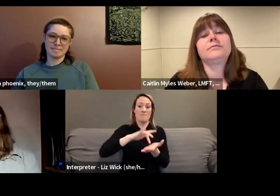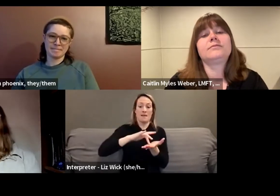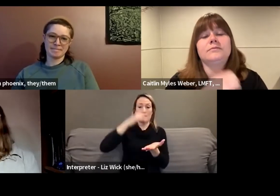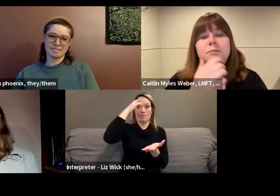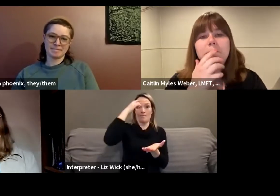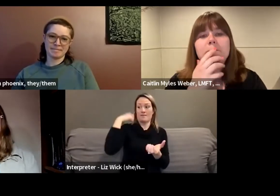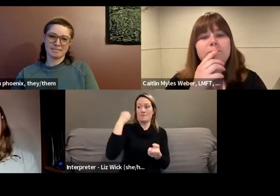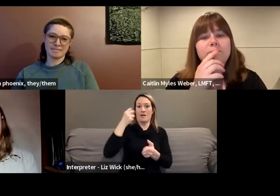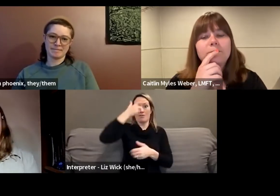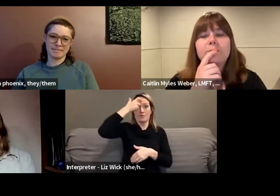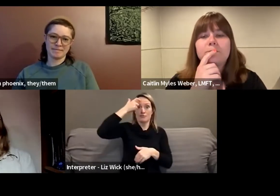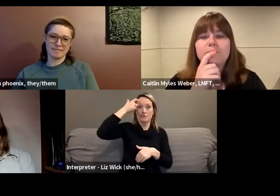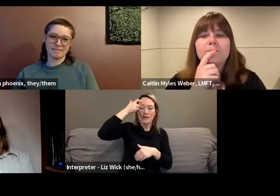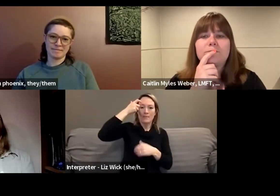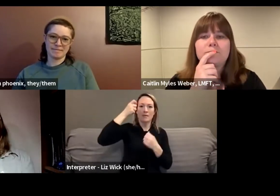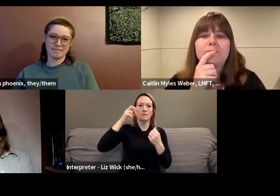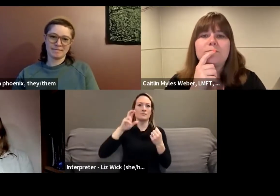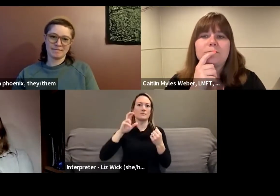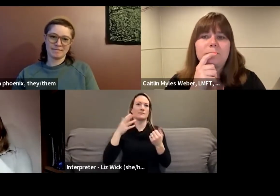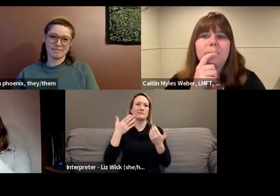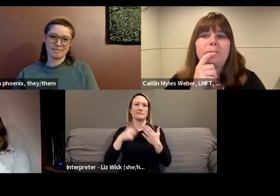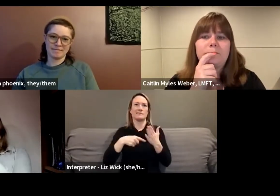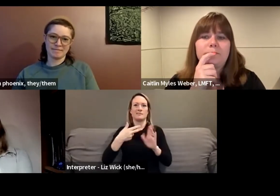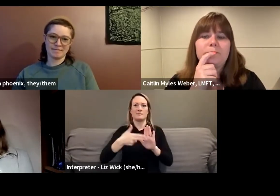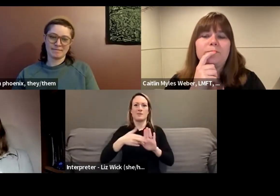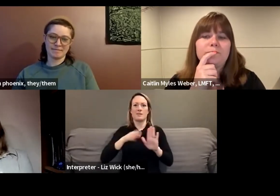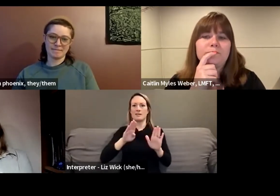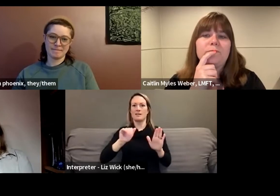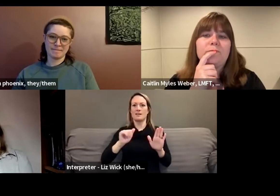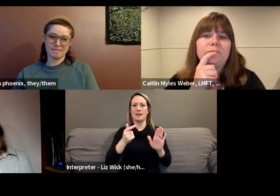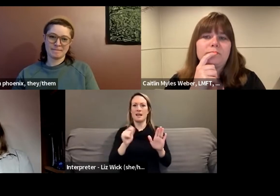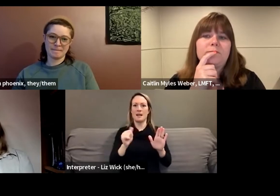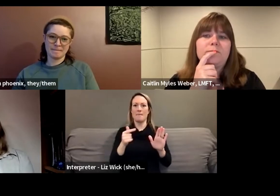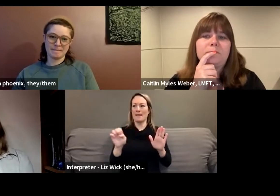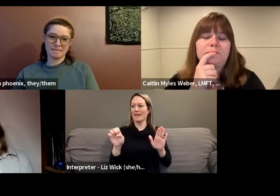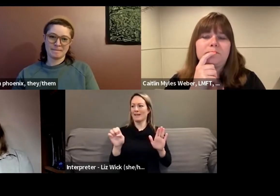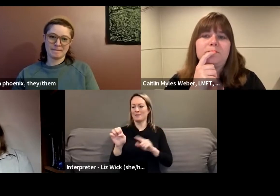I don't even wanna call it baggage 'cause it's like the world's baggage, not that person's baggage.